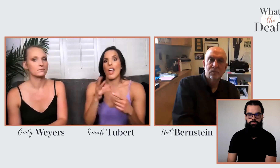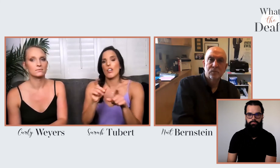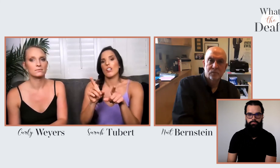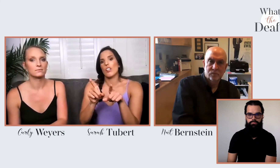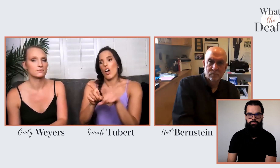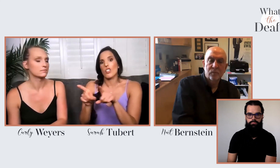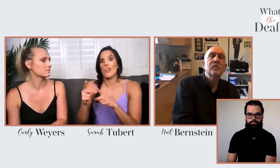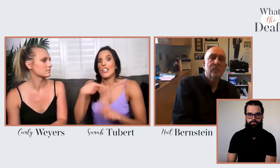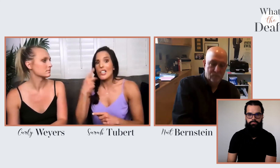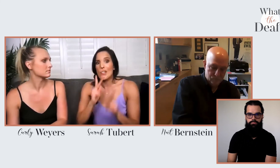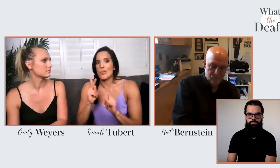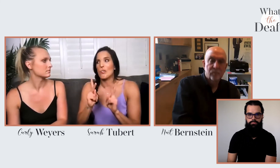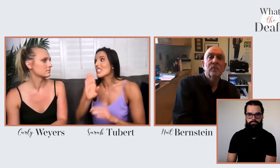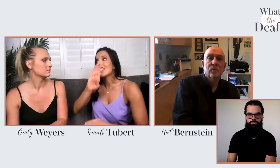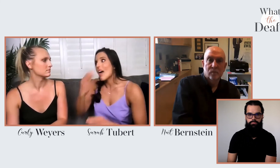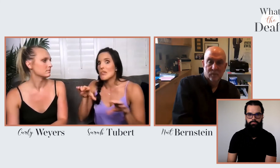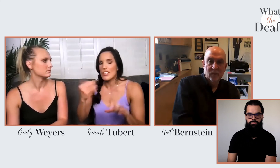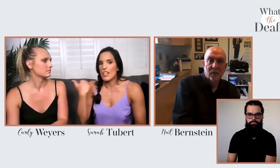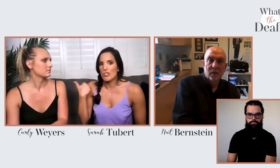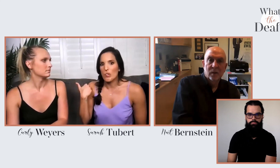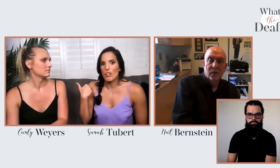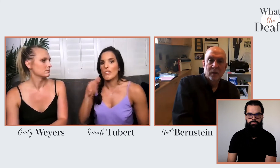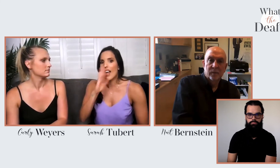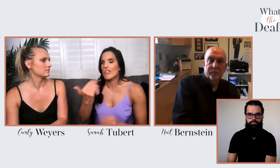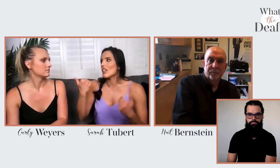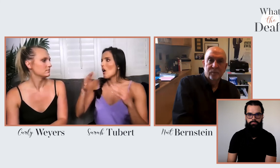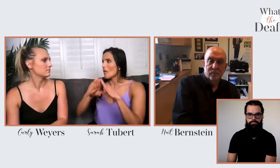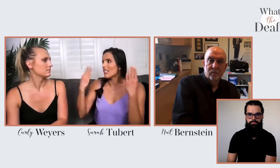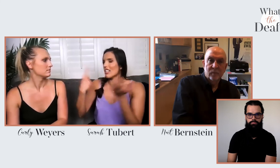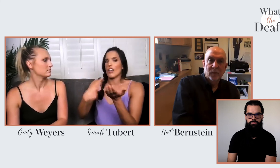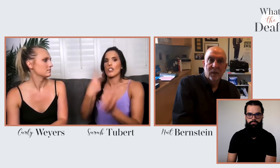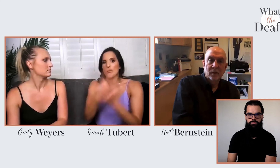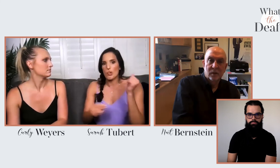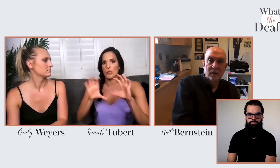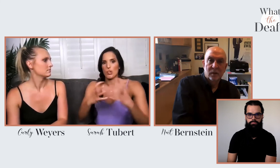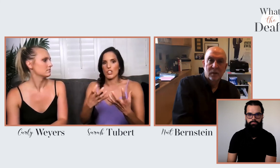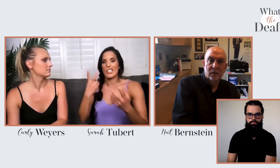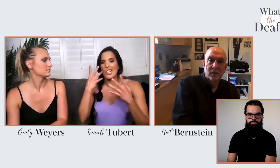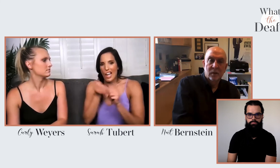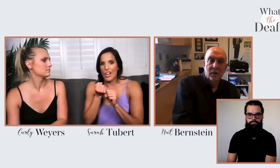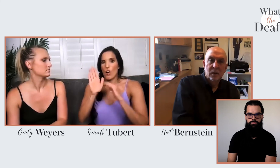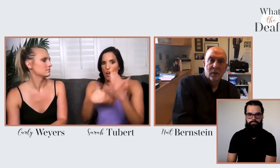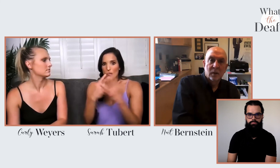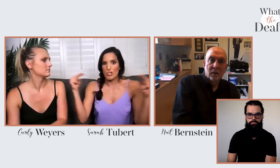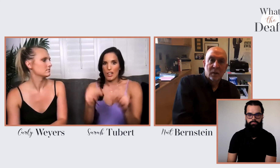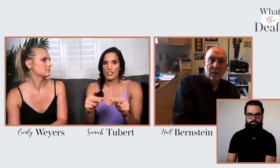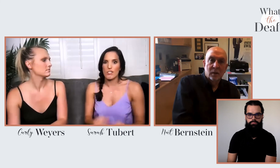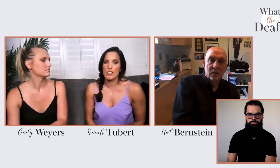and also hearing people which has never been done before. We never opened the dialogue to both worlds to get all perspectives.